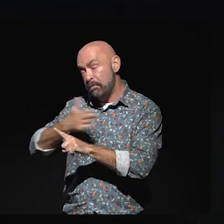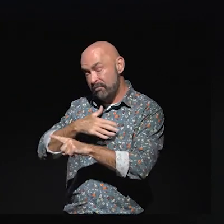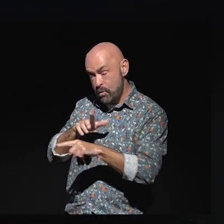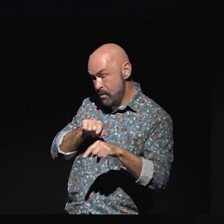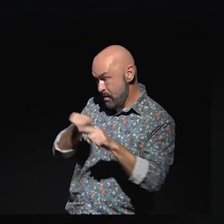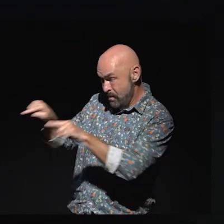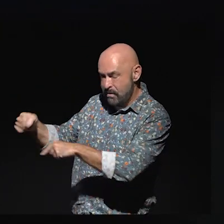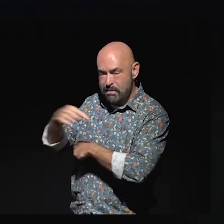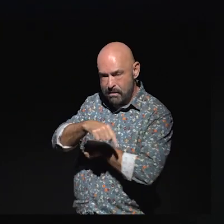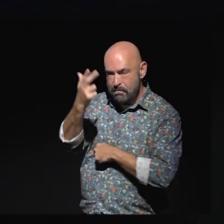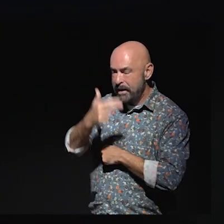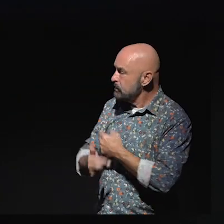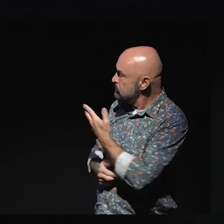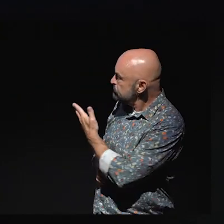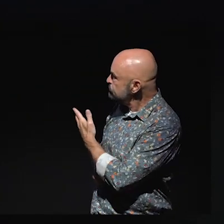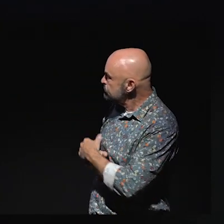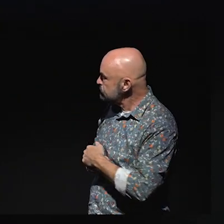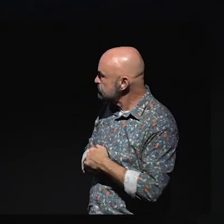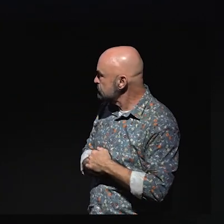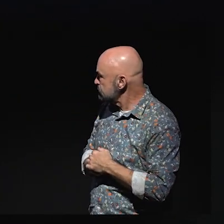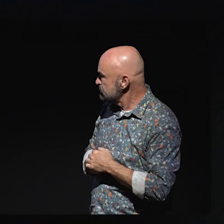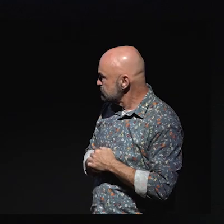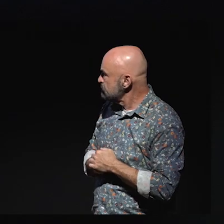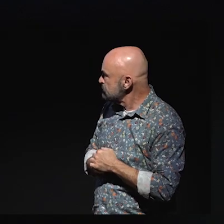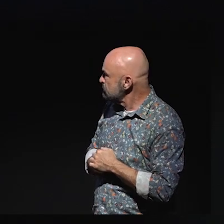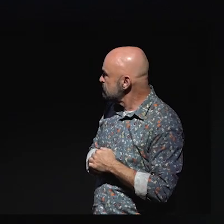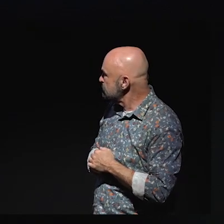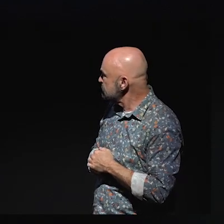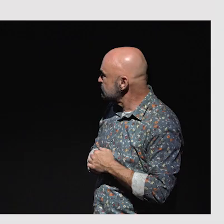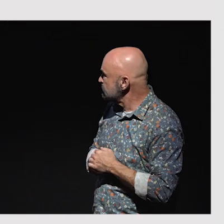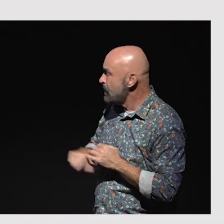he painted this monumental depiction of the emperor,